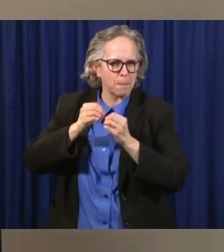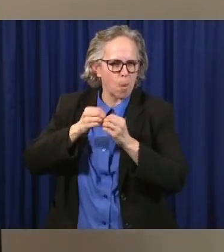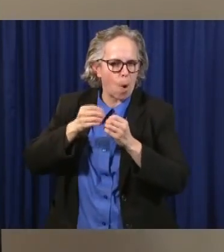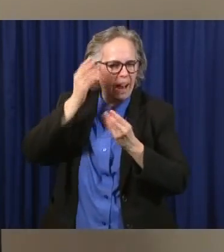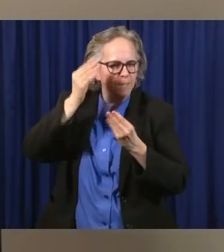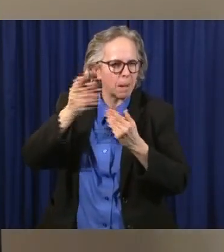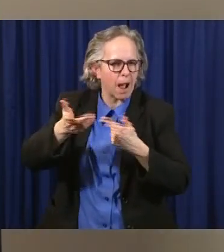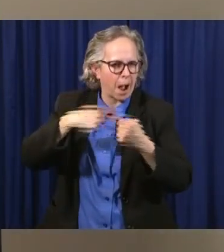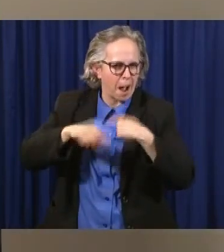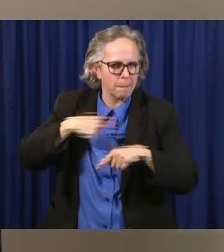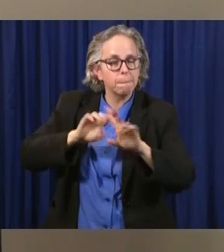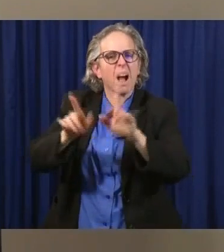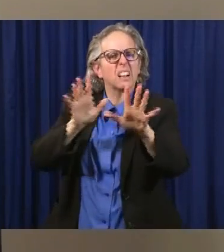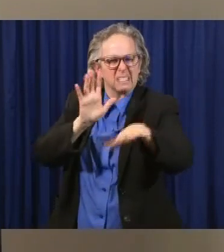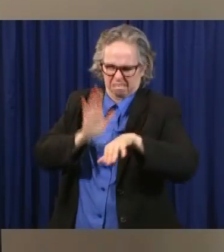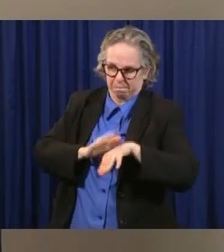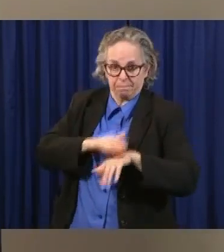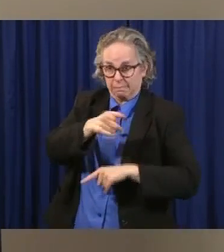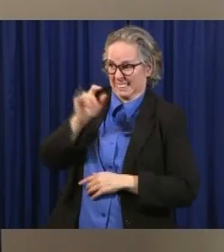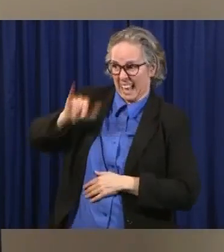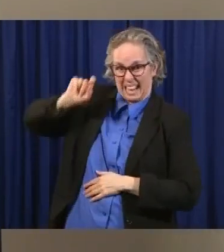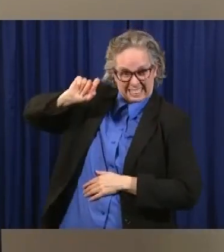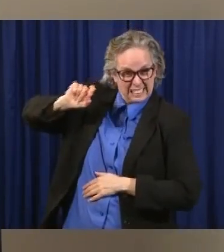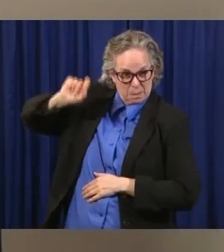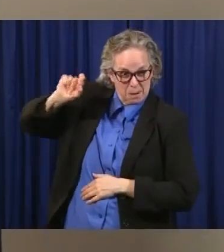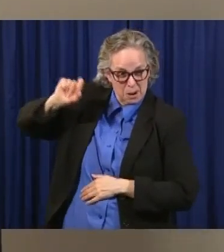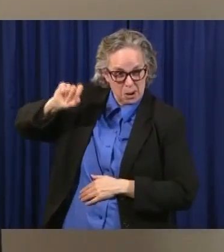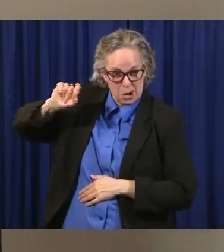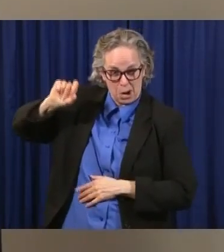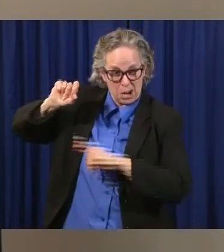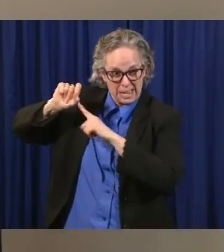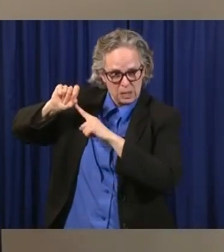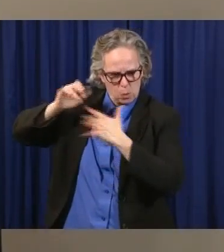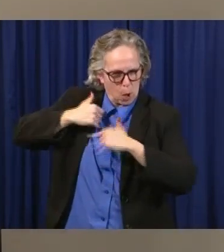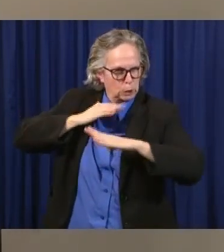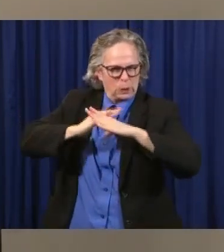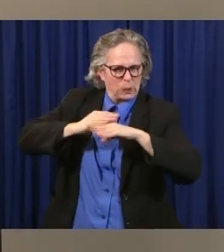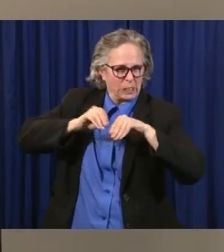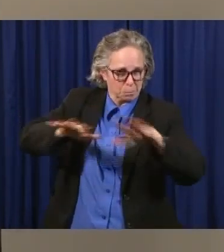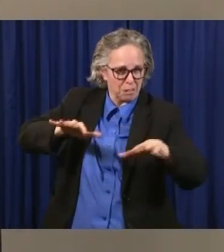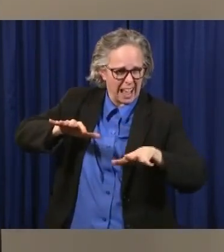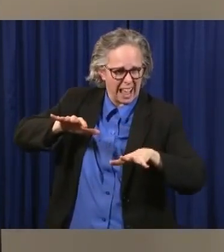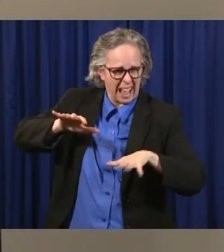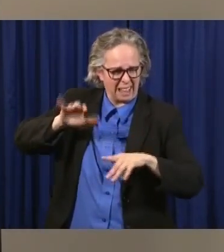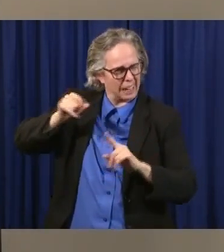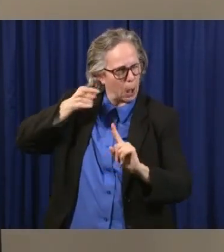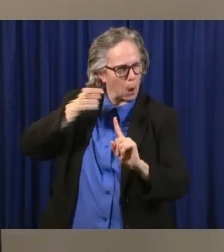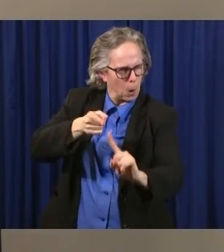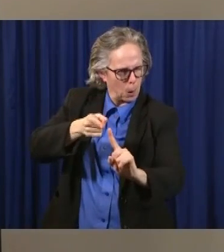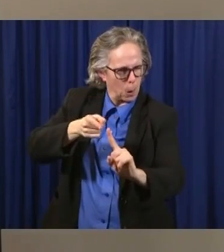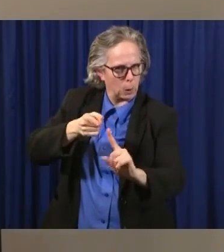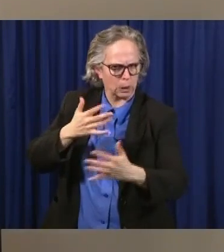IN THE WEEKS TO COME. SO NEW NUMBERS WILL BE FOLLOWING. BUT ALSO, ON OUR KEEPING THE SPREAD, THE SPREAD OF